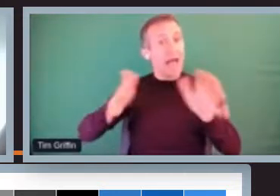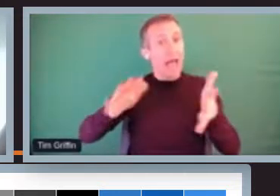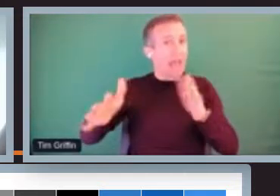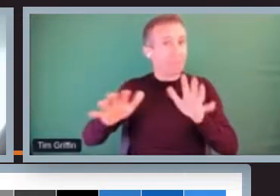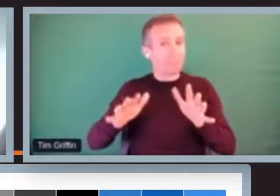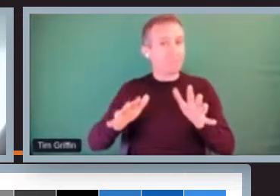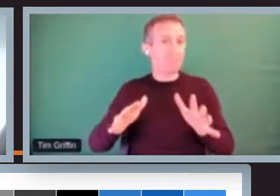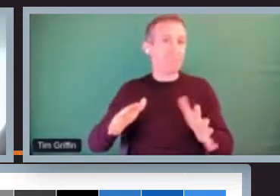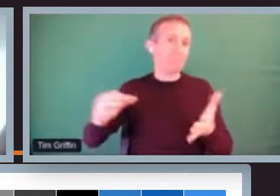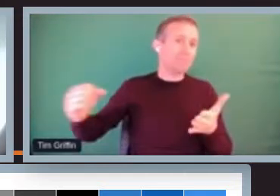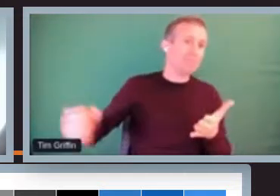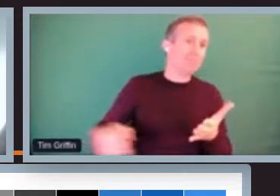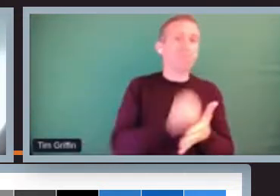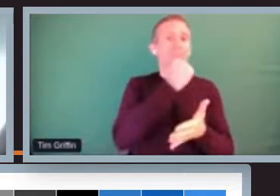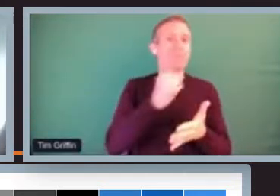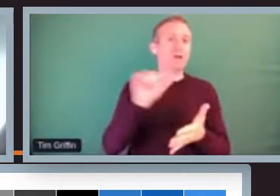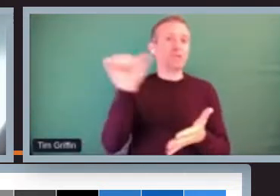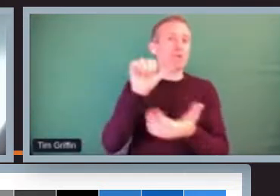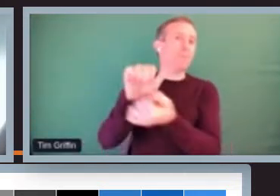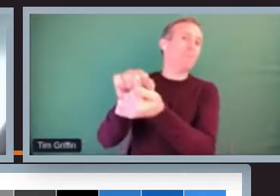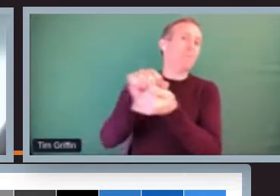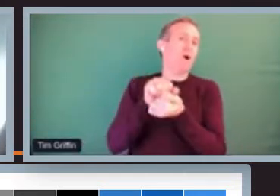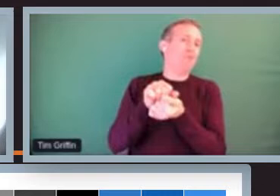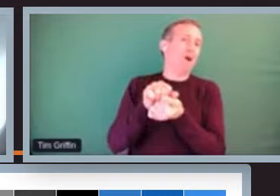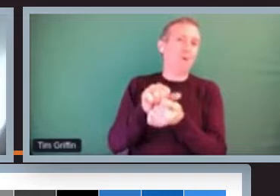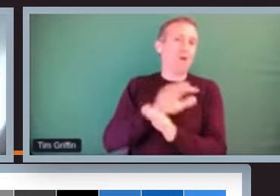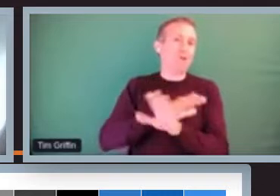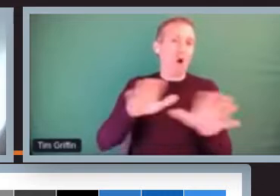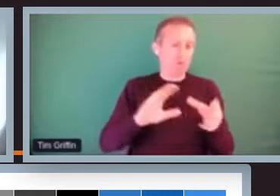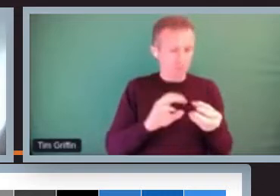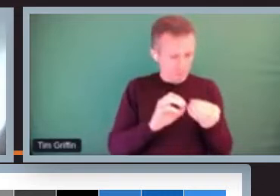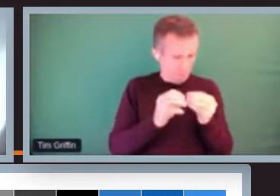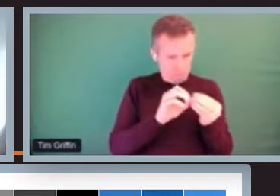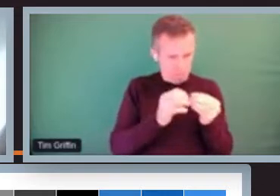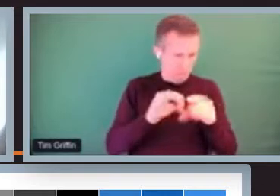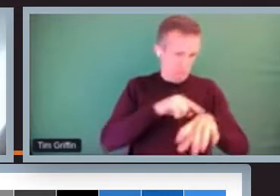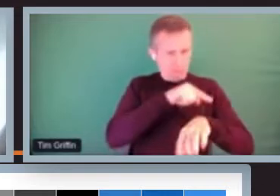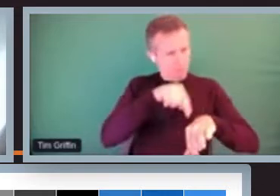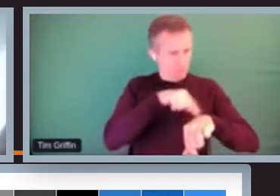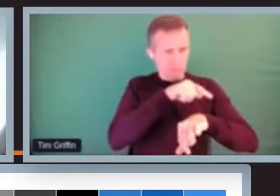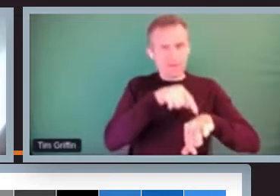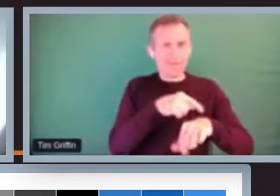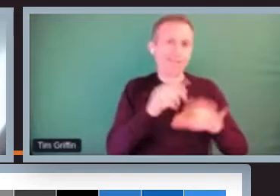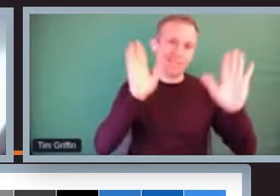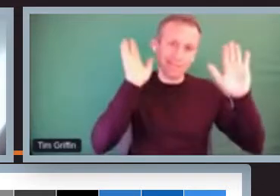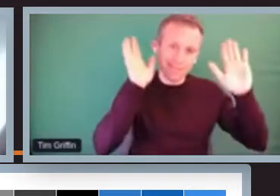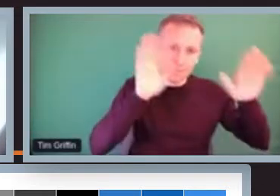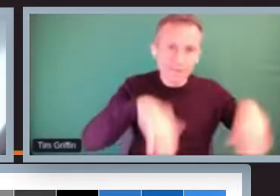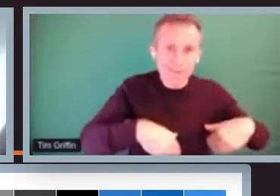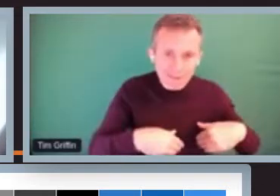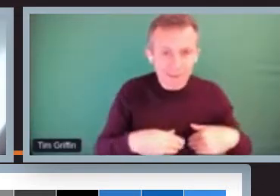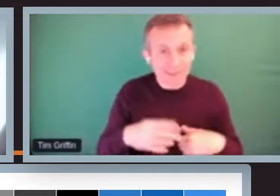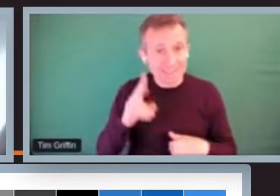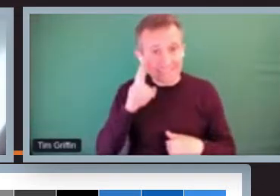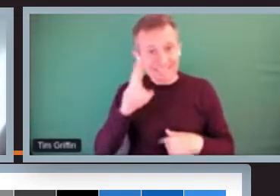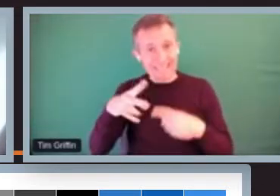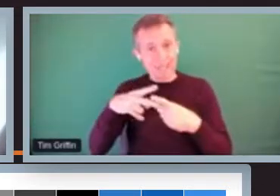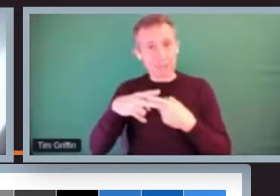trouble of making my own. On screen is the Accessible Colour Palette Builder and a tool called Contrast Grid that